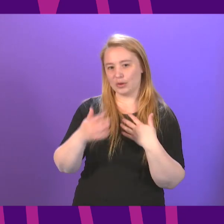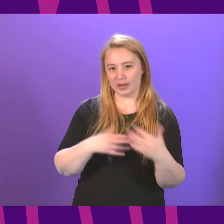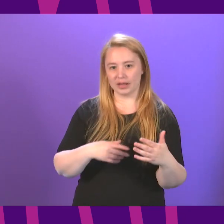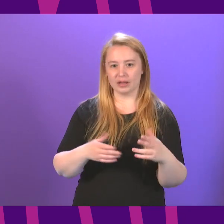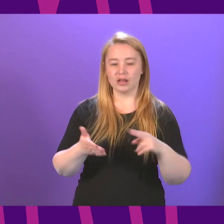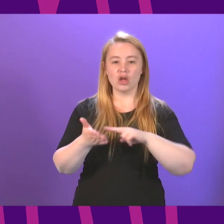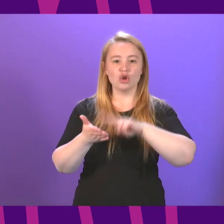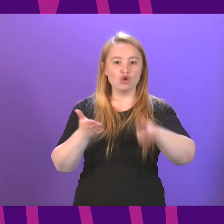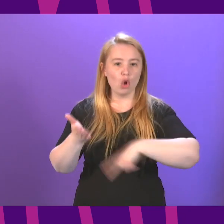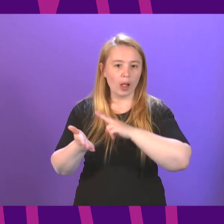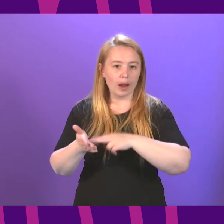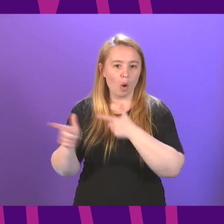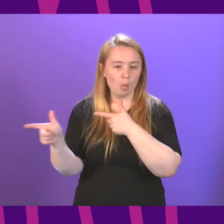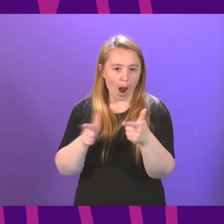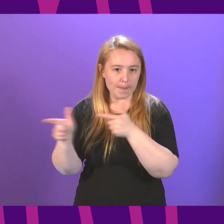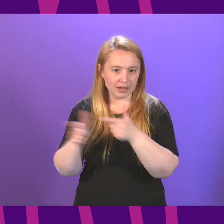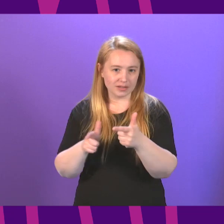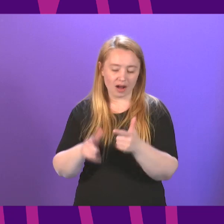In my view, nuclear weapons are both immoral and